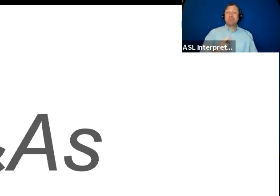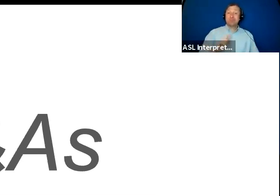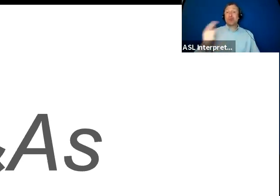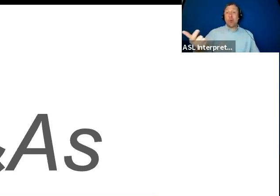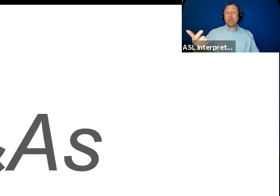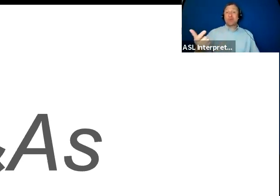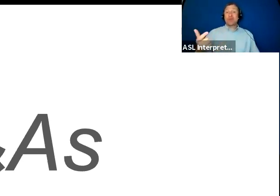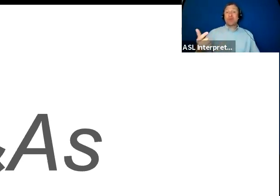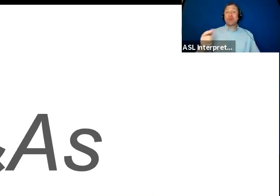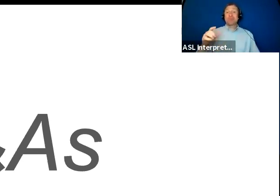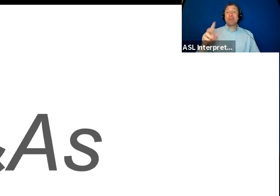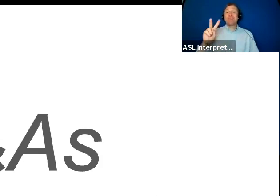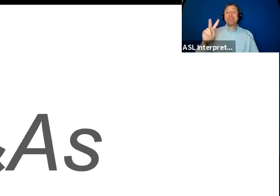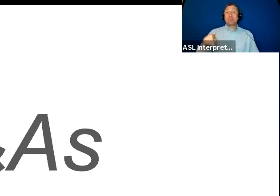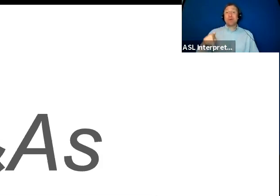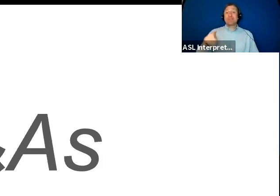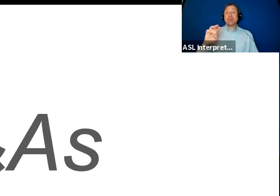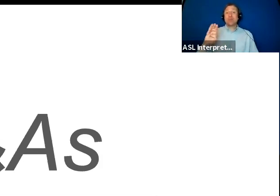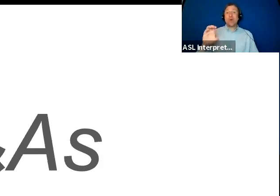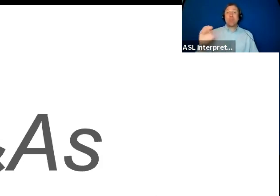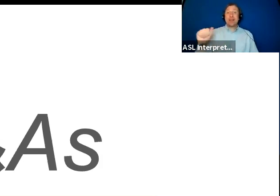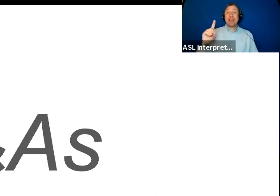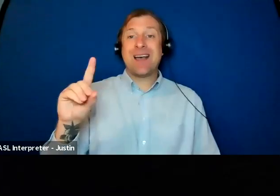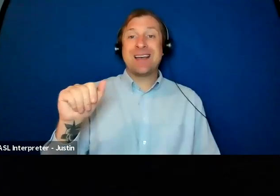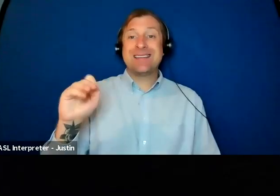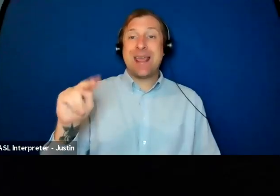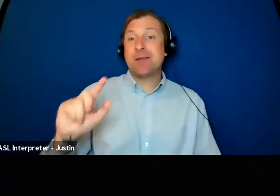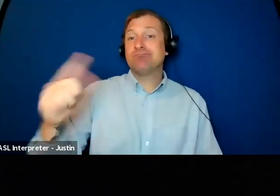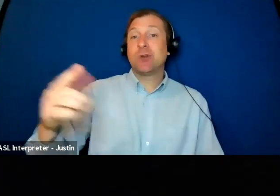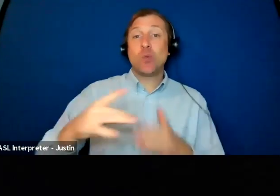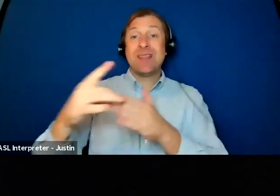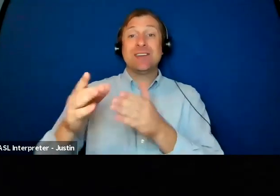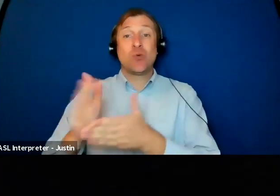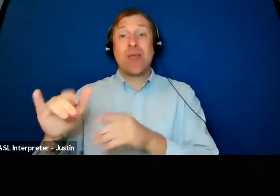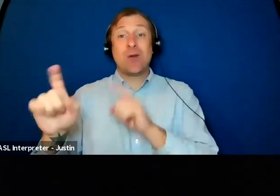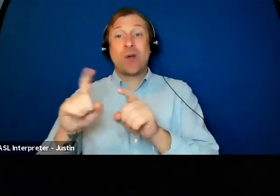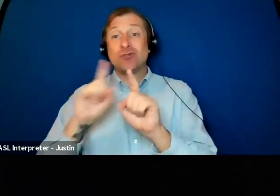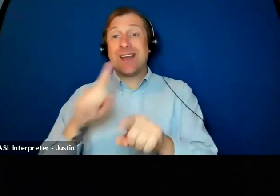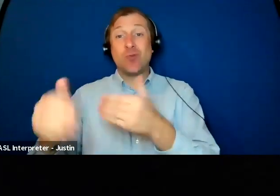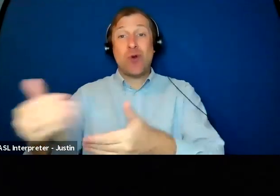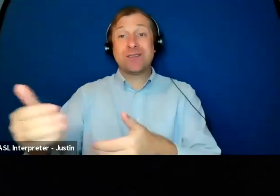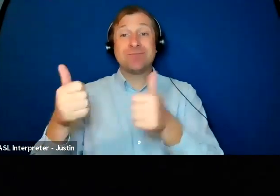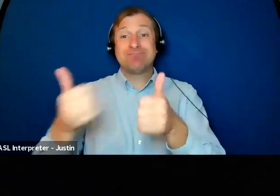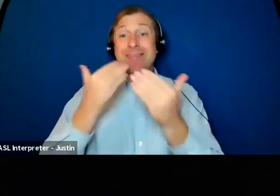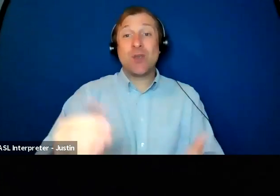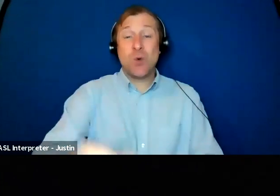to Executive Vice President Rebecca Damon to lead us through that process. So thank you. Great, thank you, Duncan.